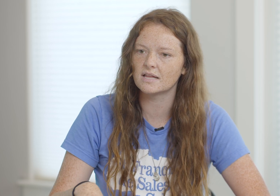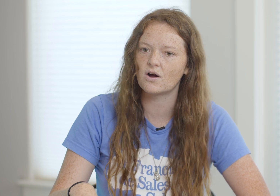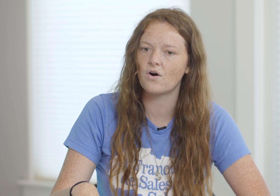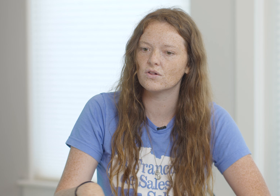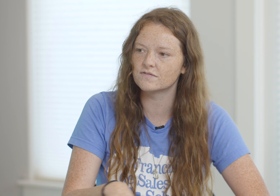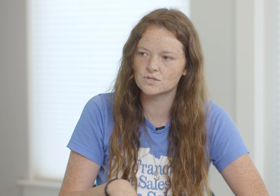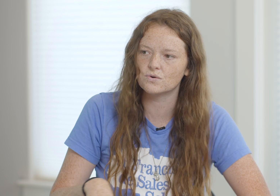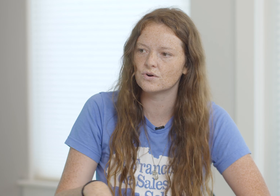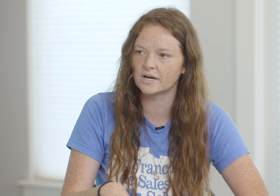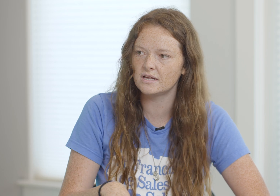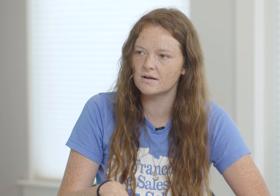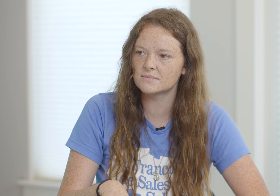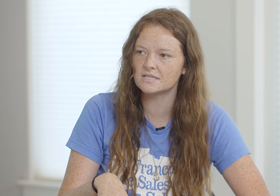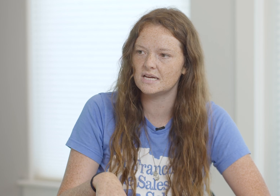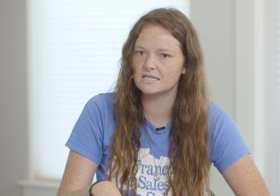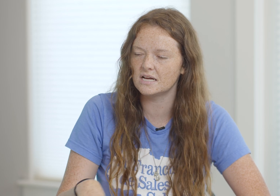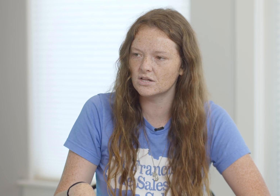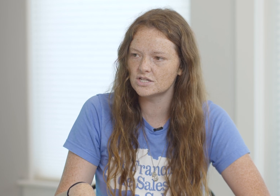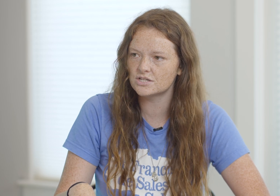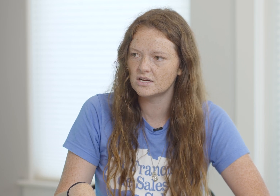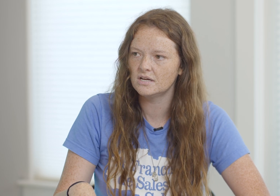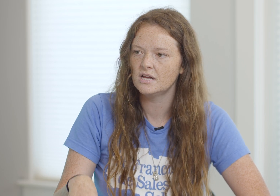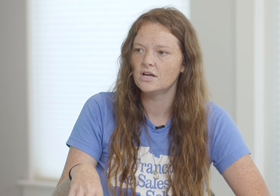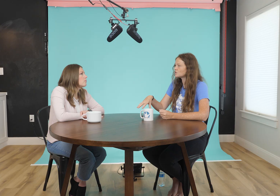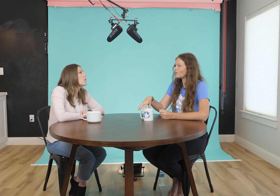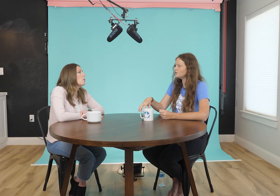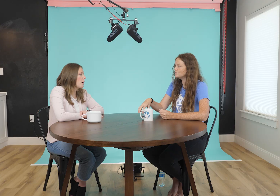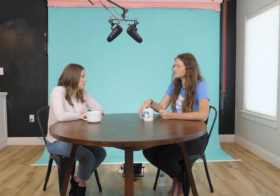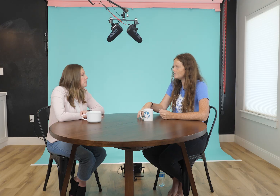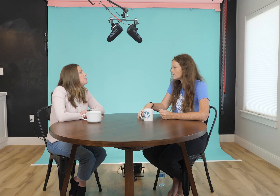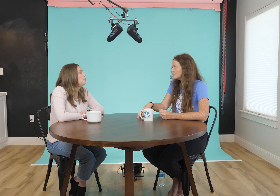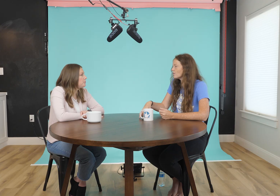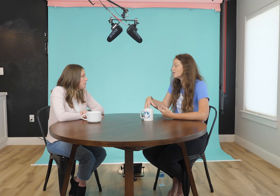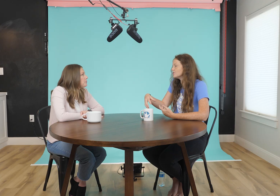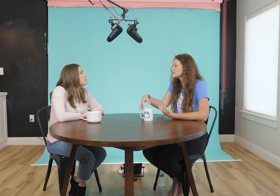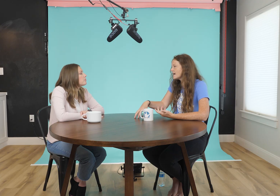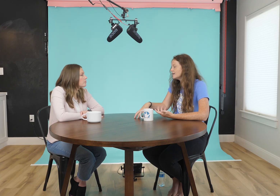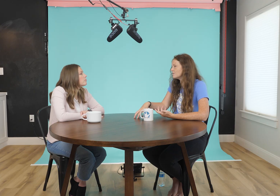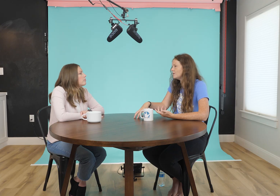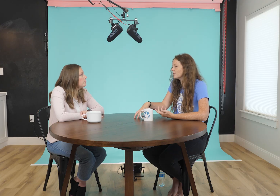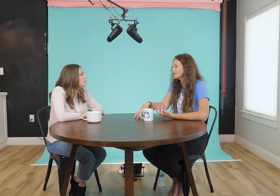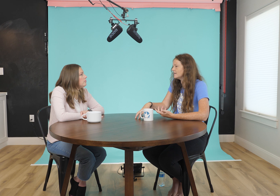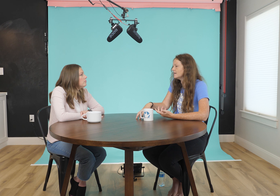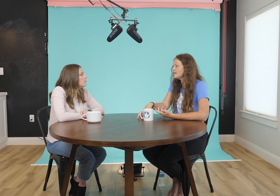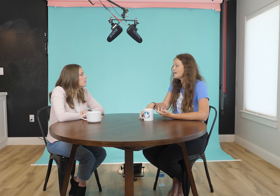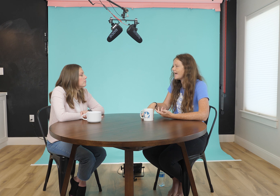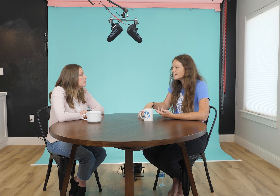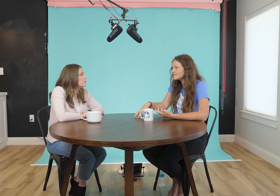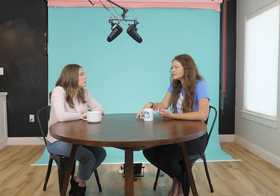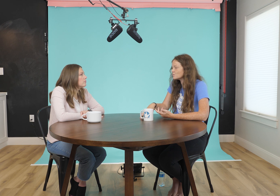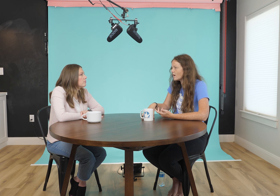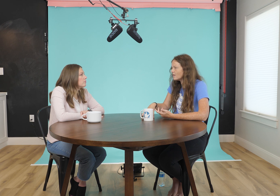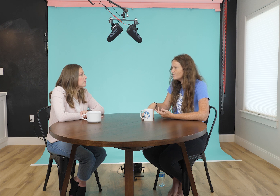like all of the school curriculums, is in English. So when you speak or when you're signing with people in ASL as well,